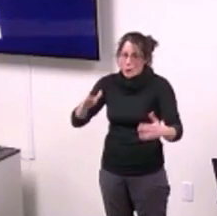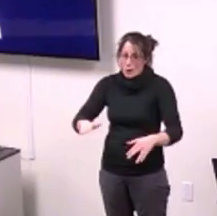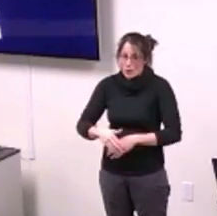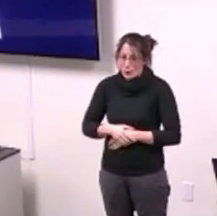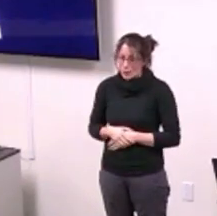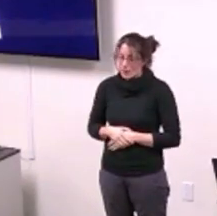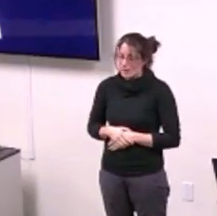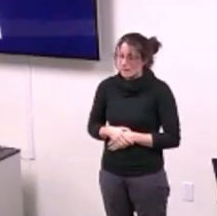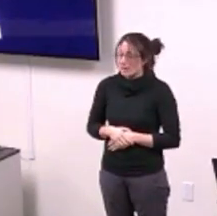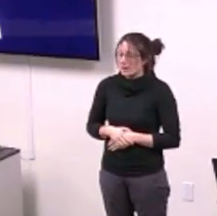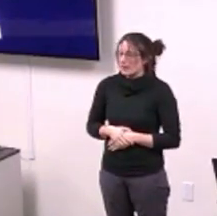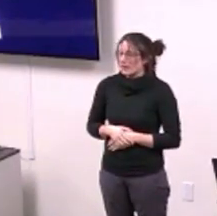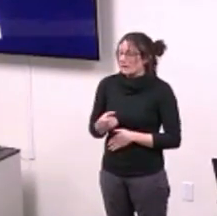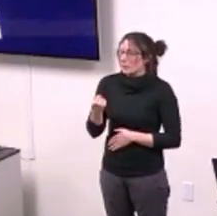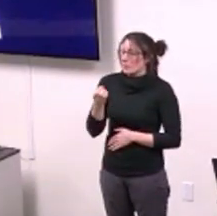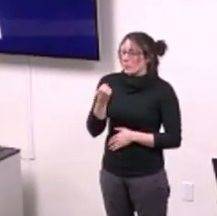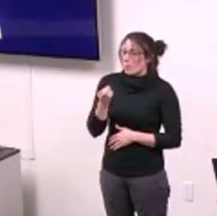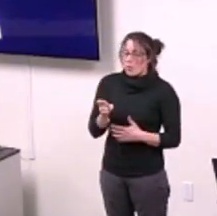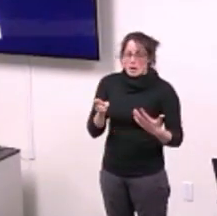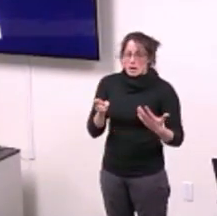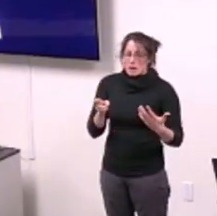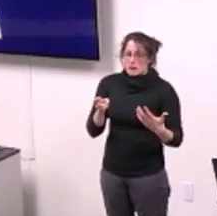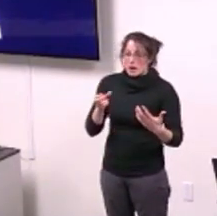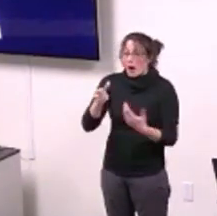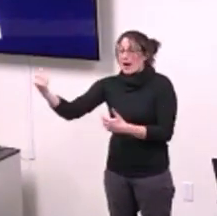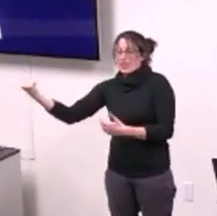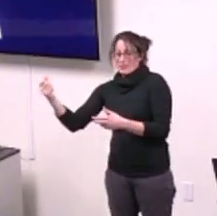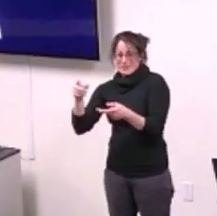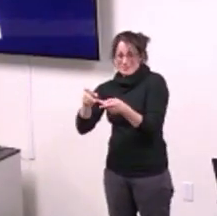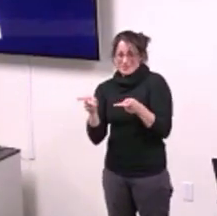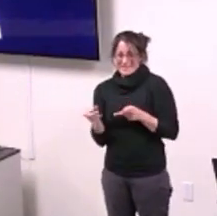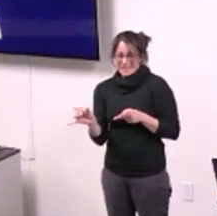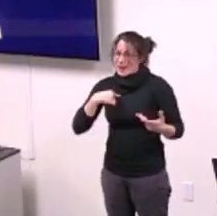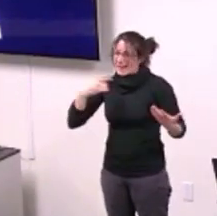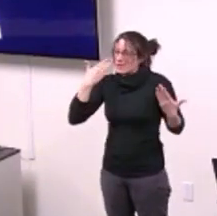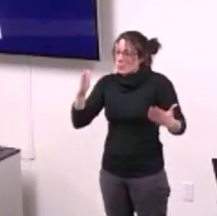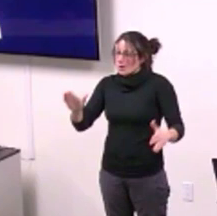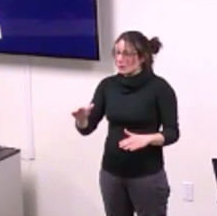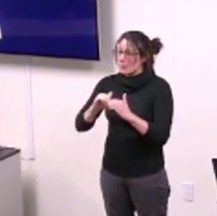The, you know or, or else where? So how do I get that information?